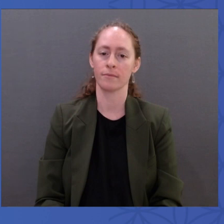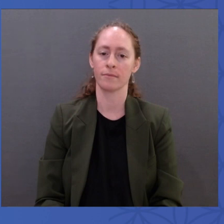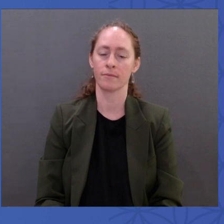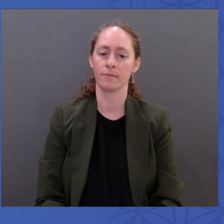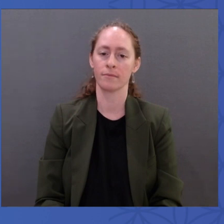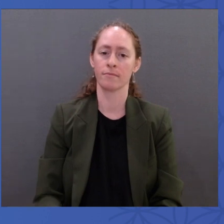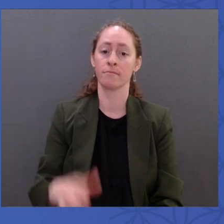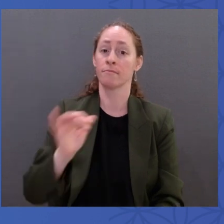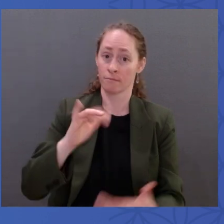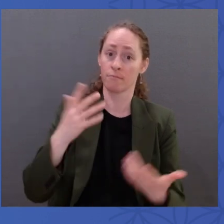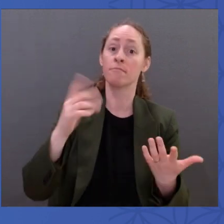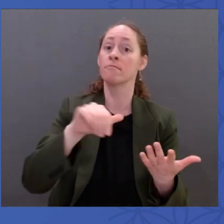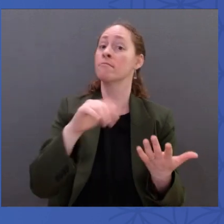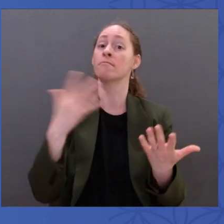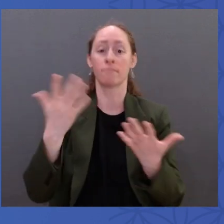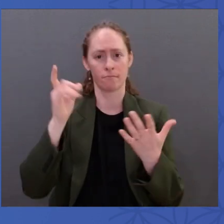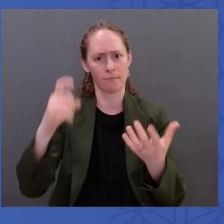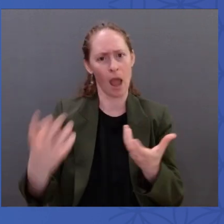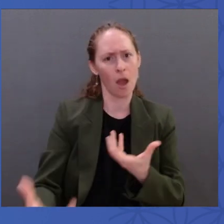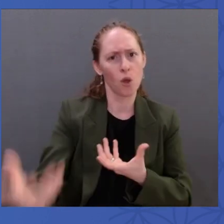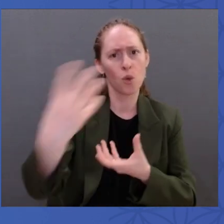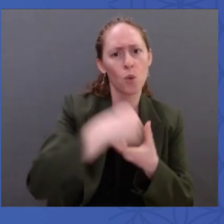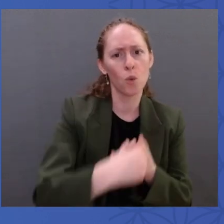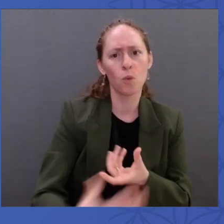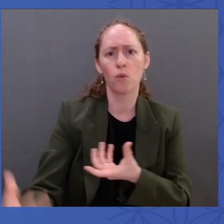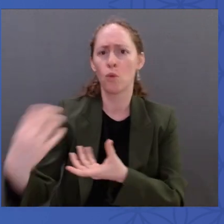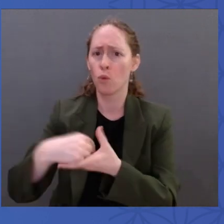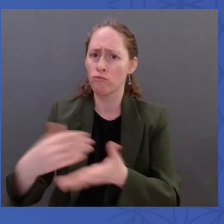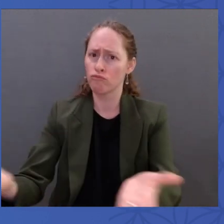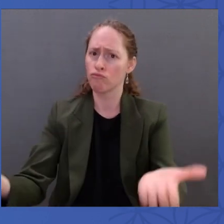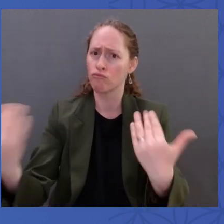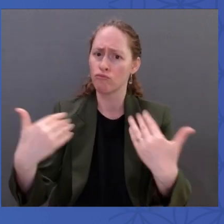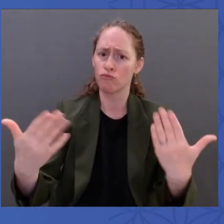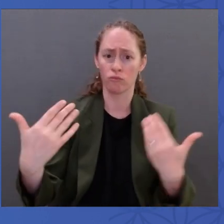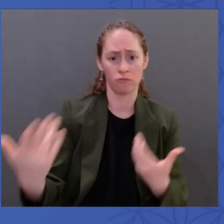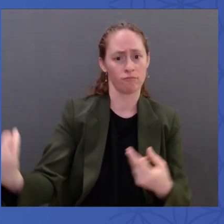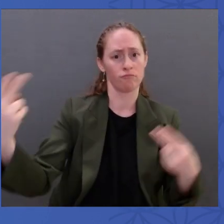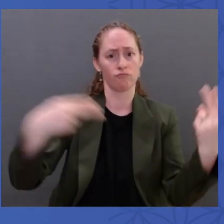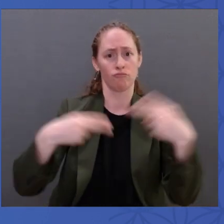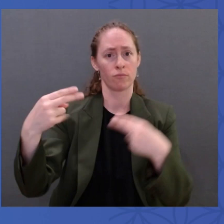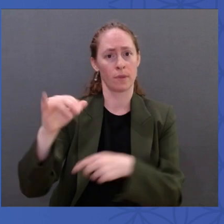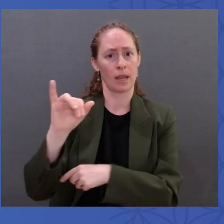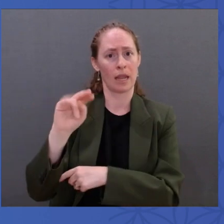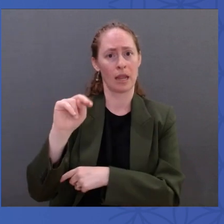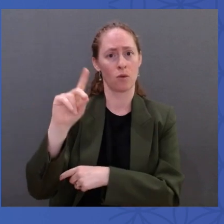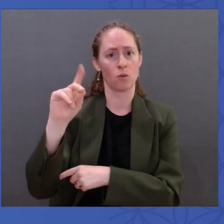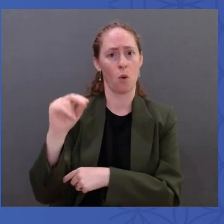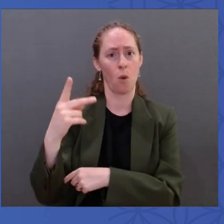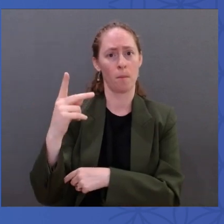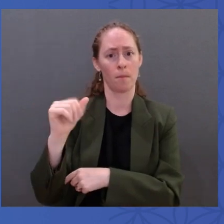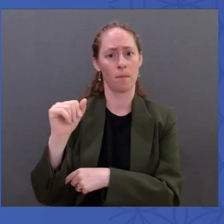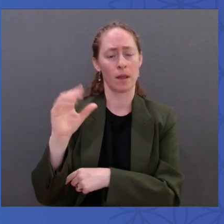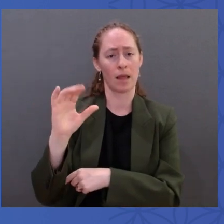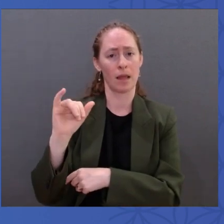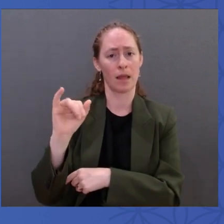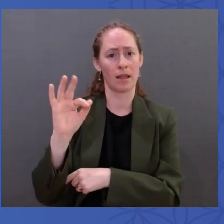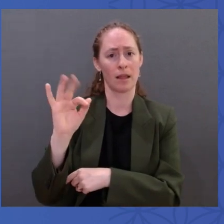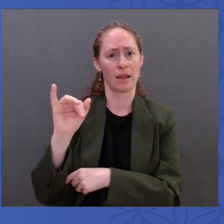The Indo-Pacific region is too large for the benefit of certain countries. Only inclusive economic operations